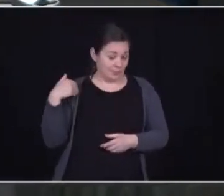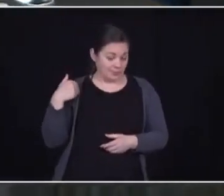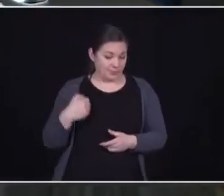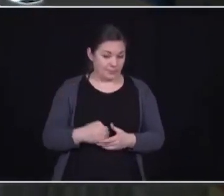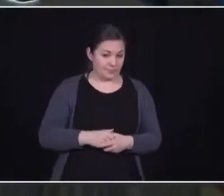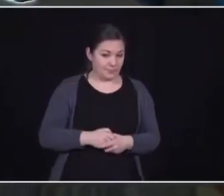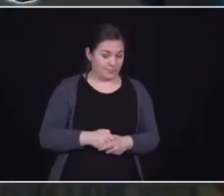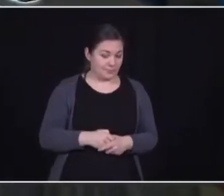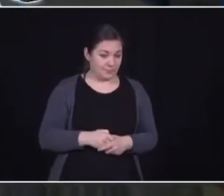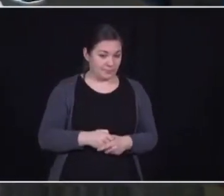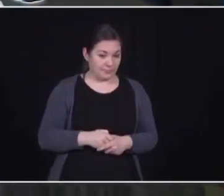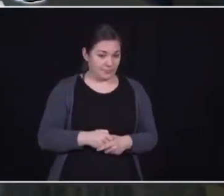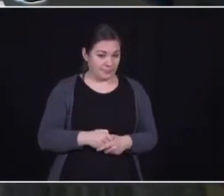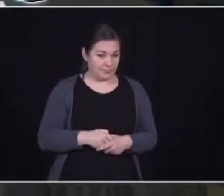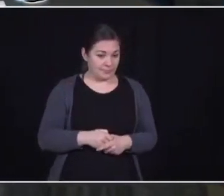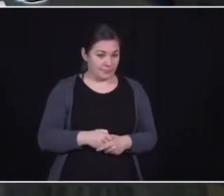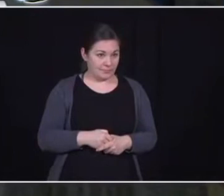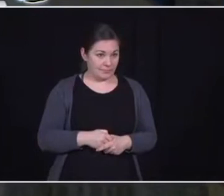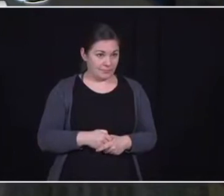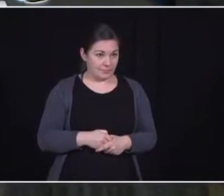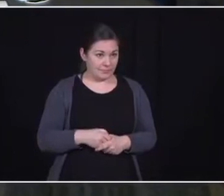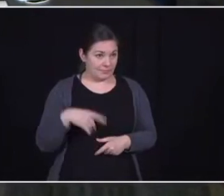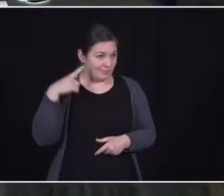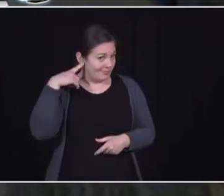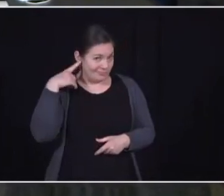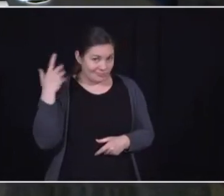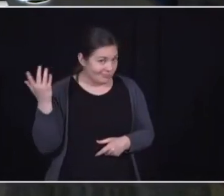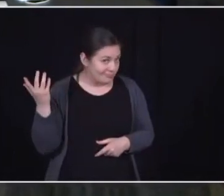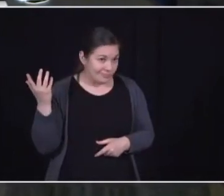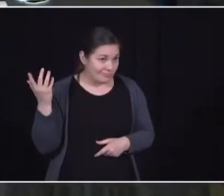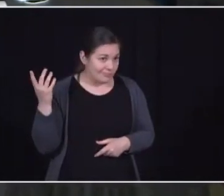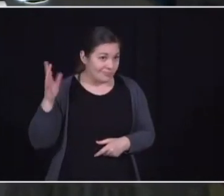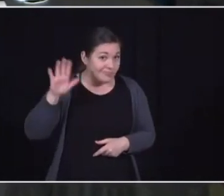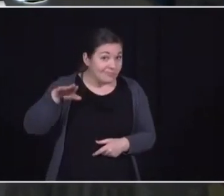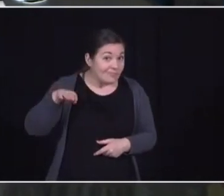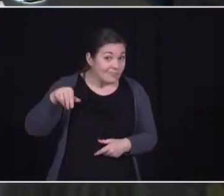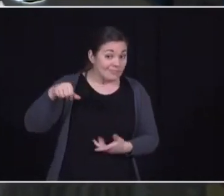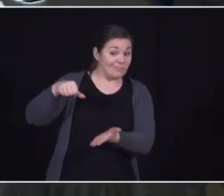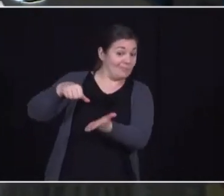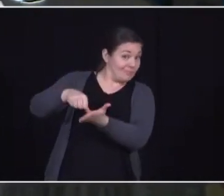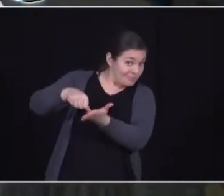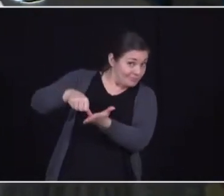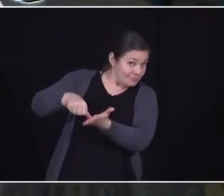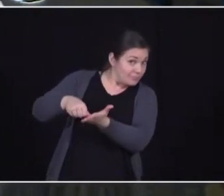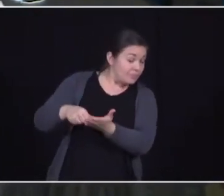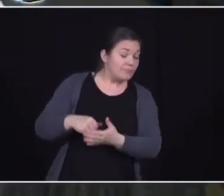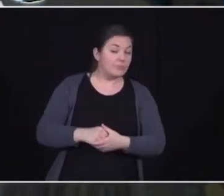And others are being looked at is my industries, the travel industry, the entertainment industry, plan to enforce us in any way? Please unmute your Mike, Mike